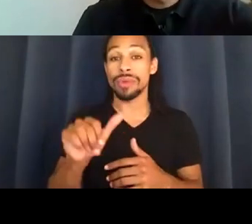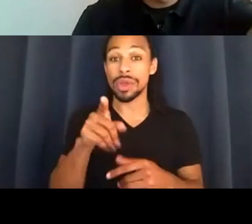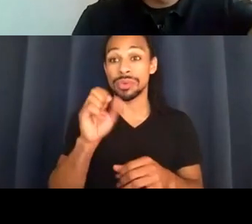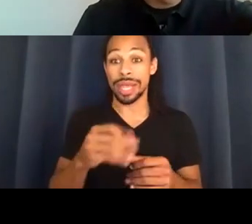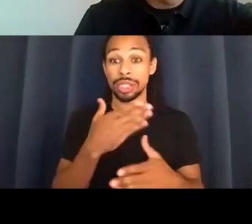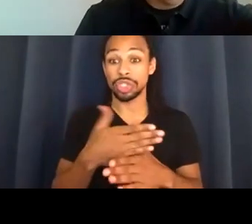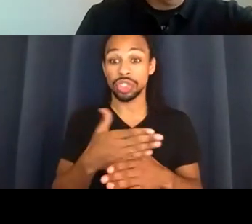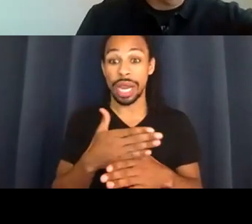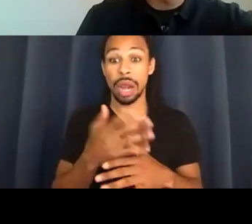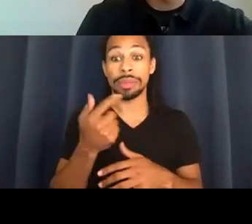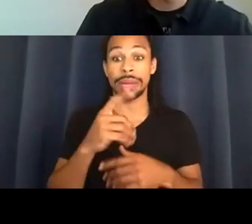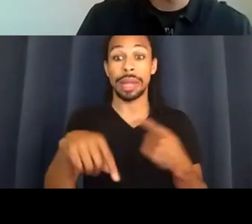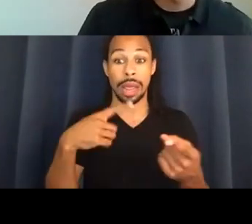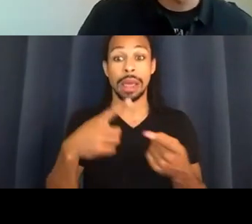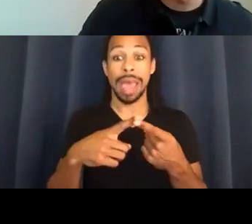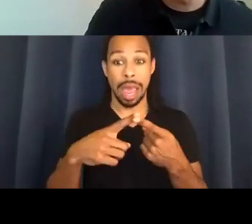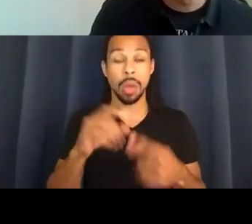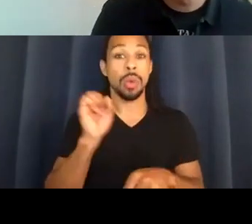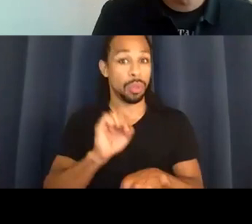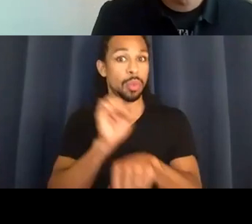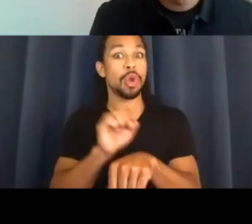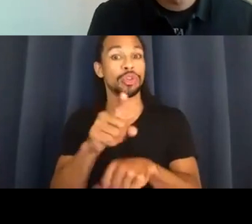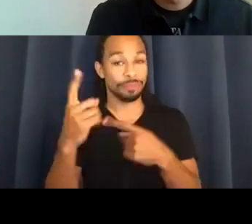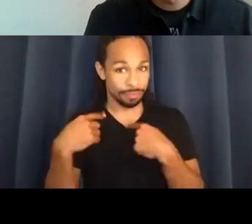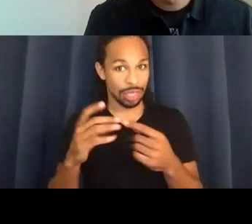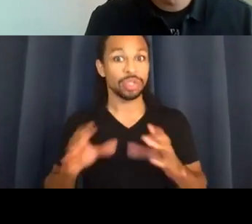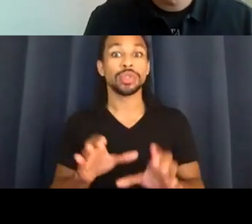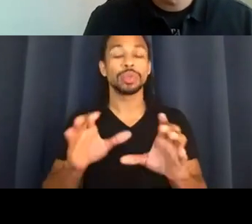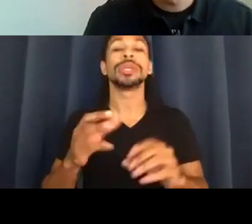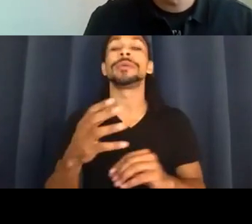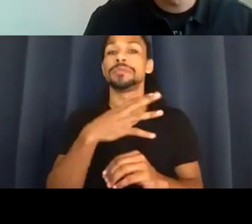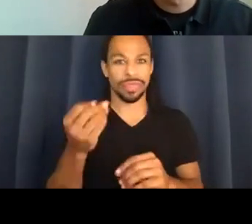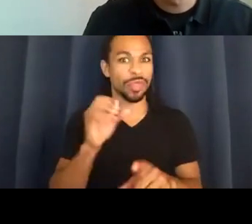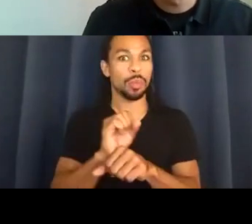that you've been doing and what you have seen from your perspective as it relates to this